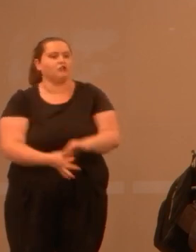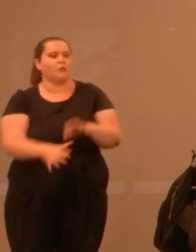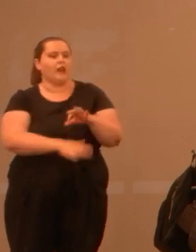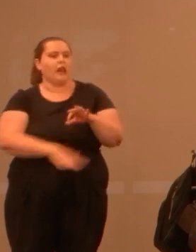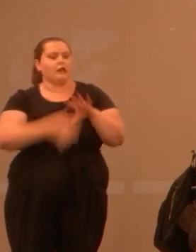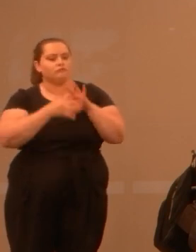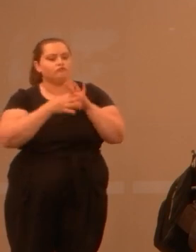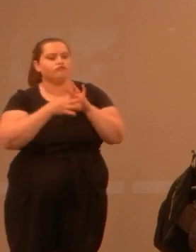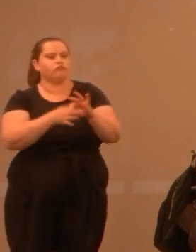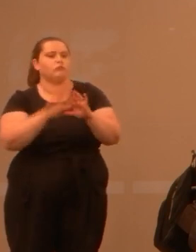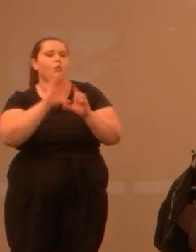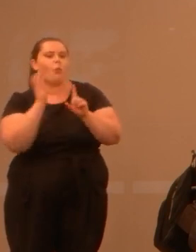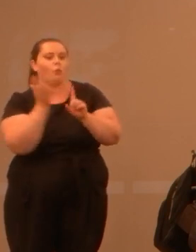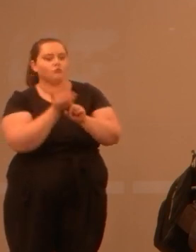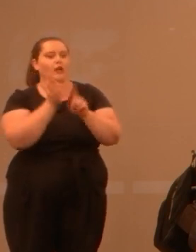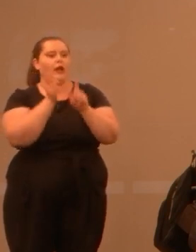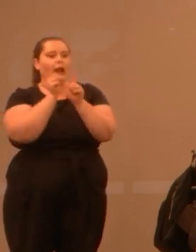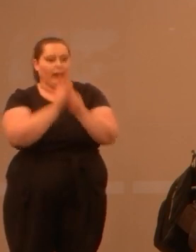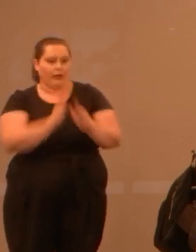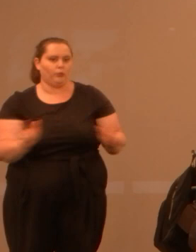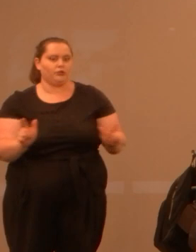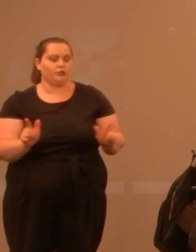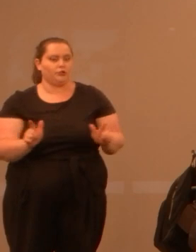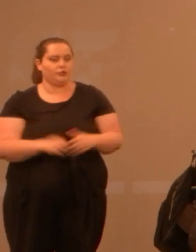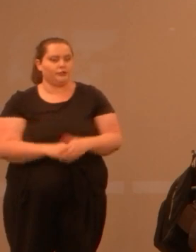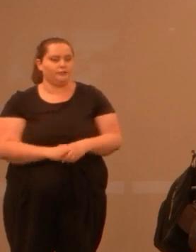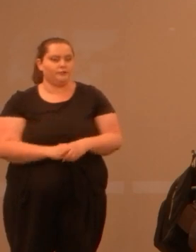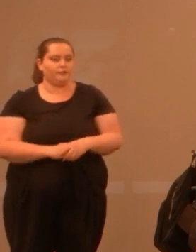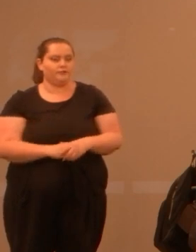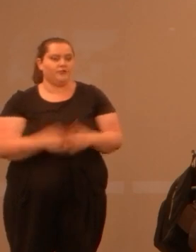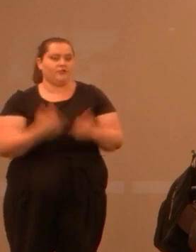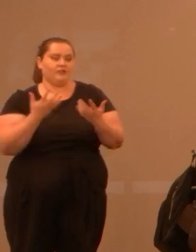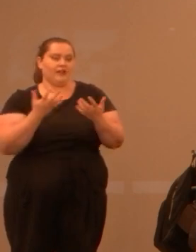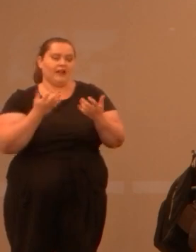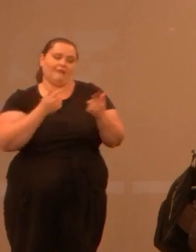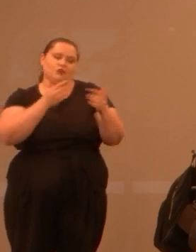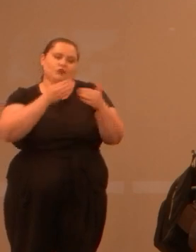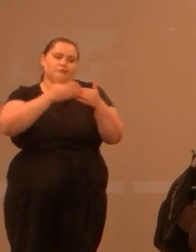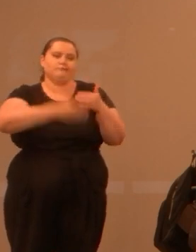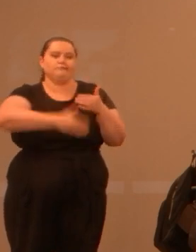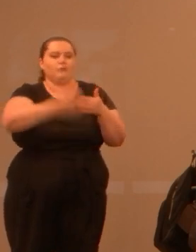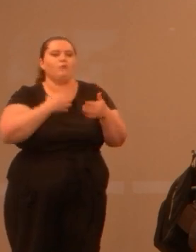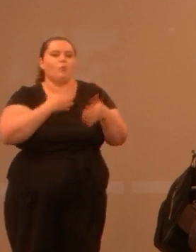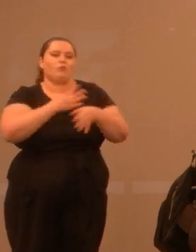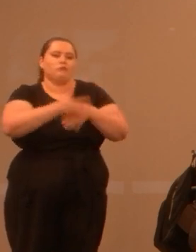and language. And there is a journey ahead and it's a journey ahead for both our